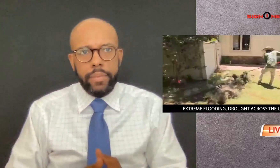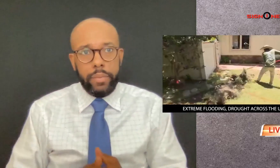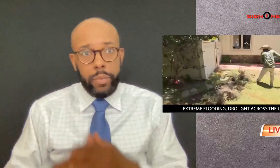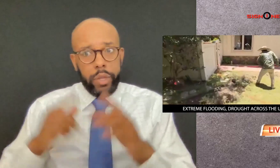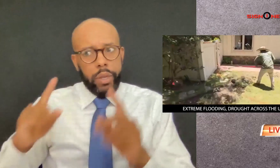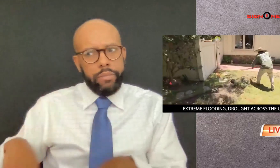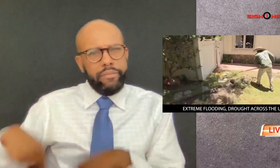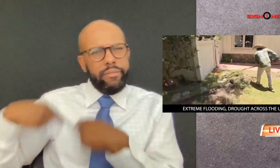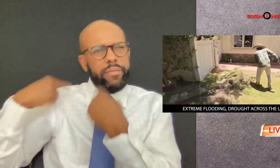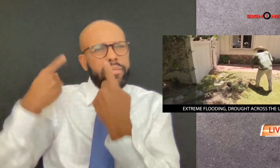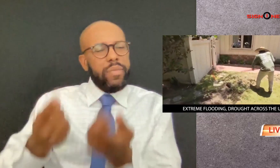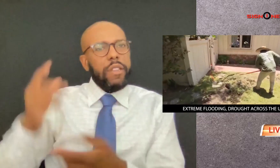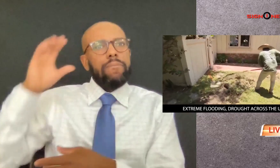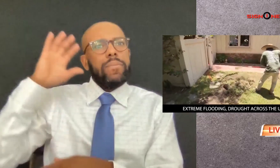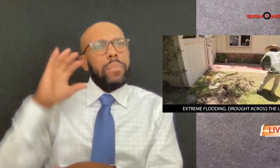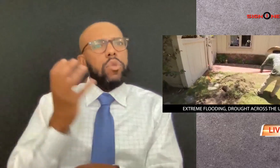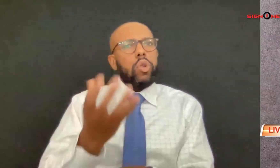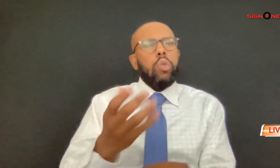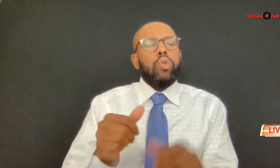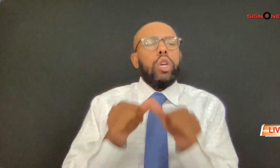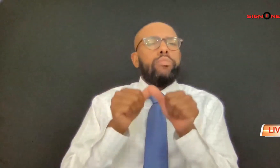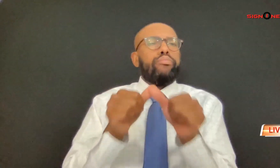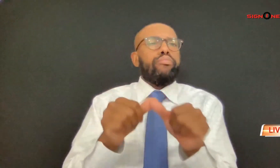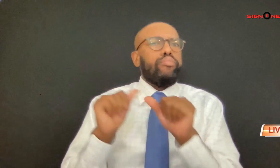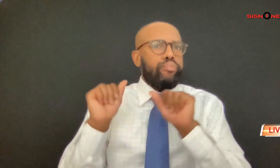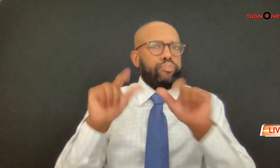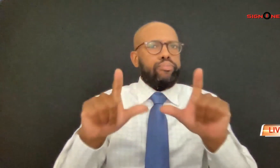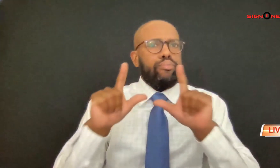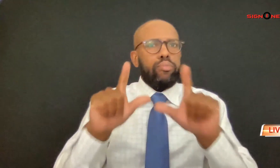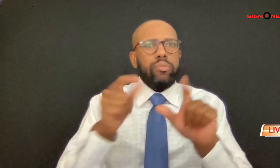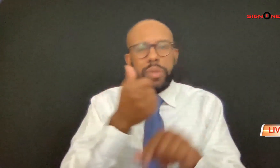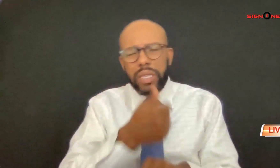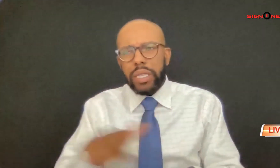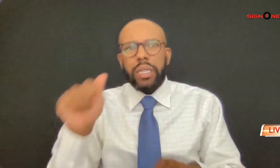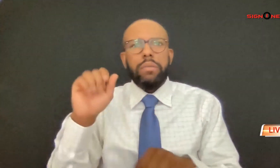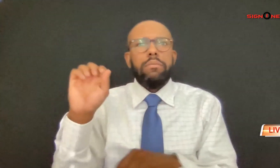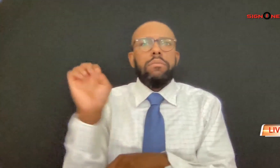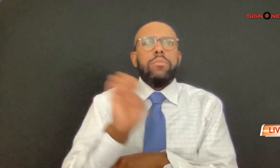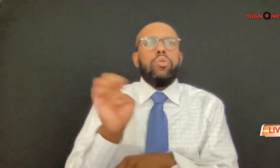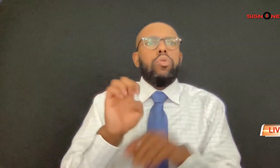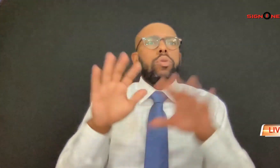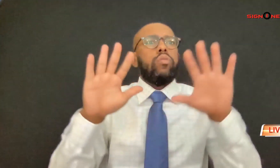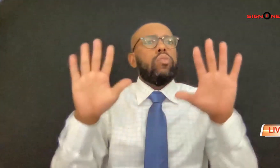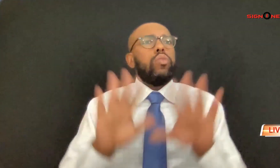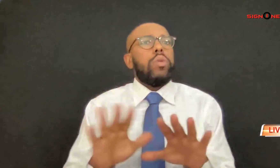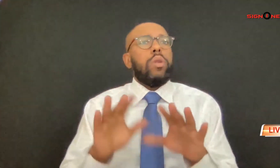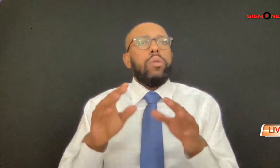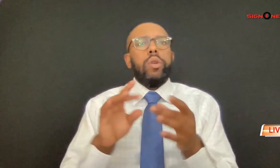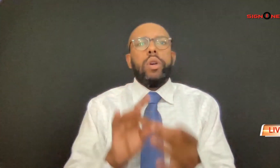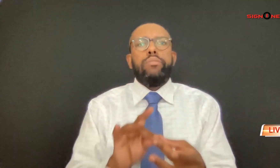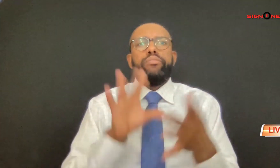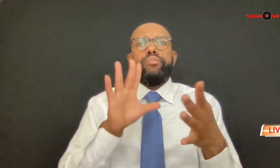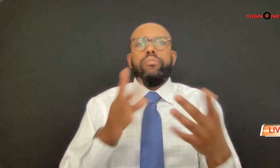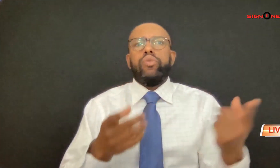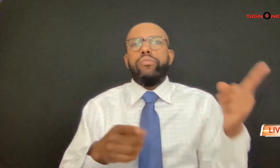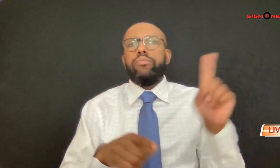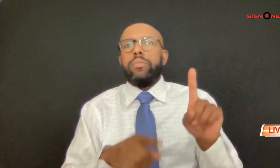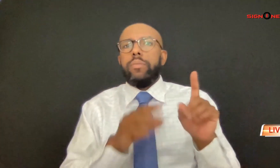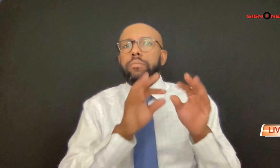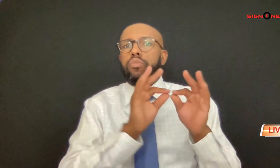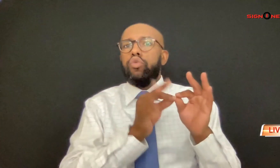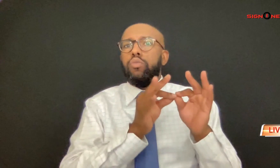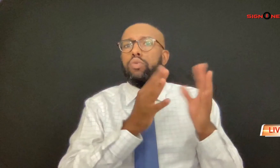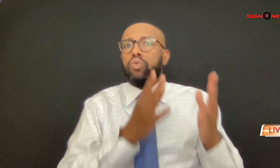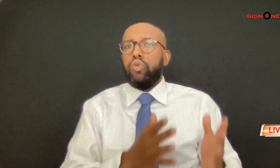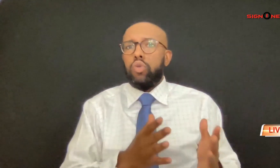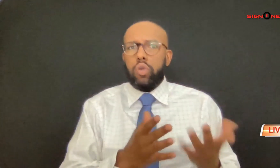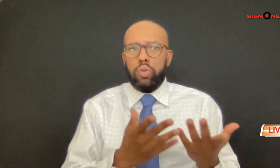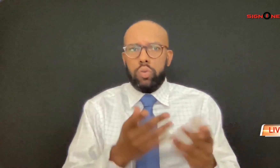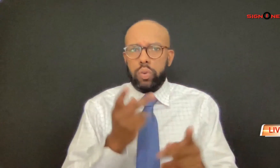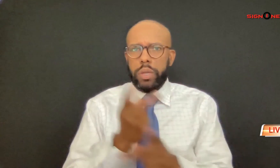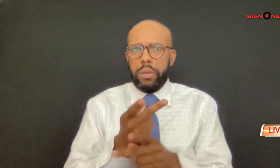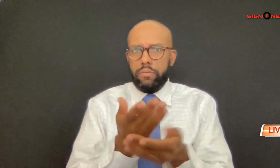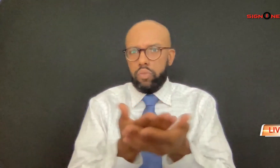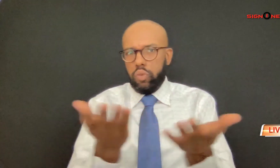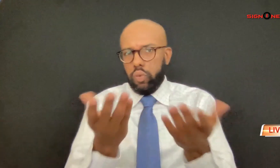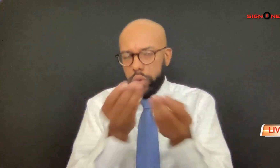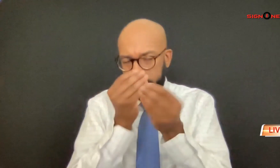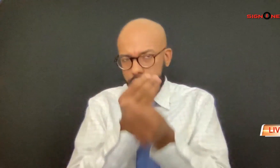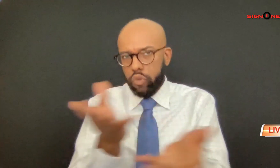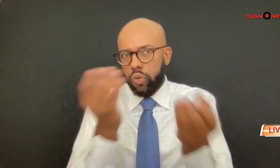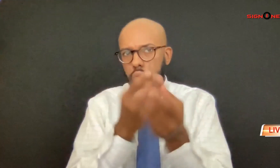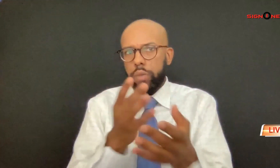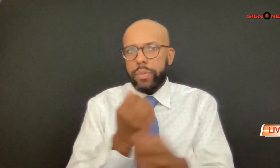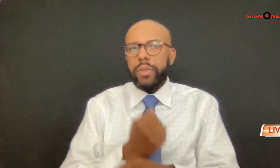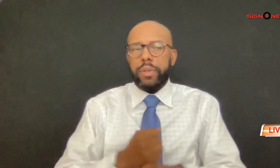collapse As always Sign1News will post any emergency